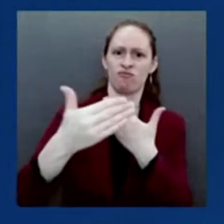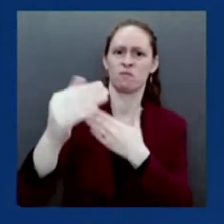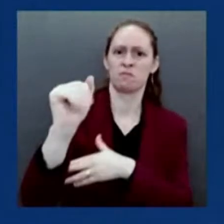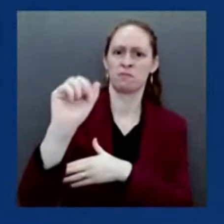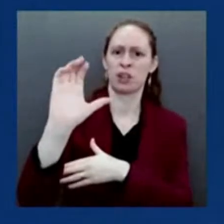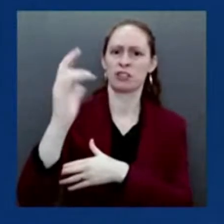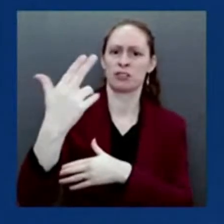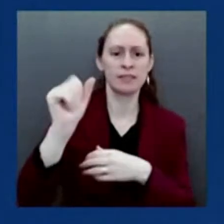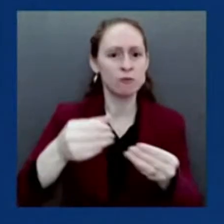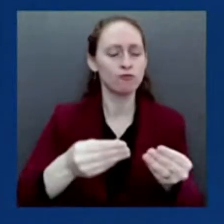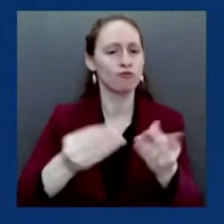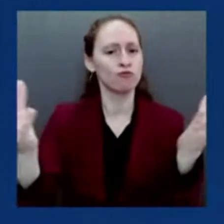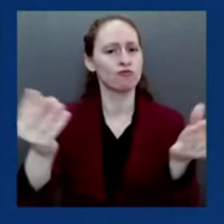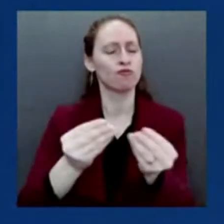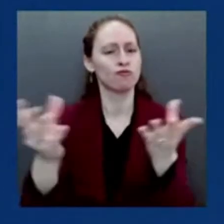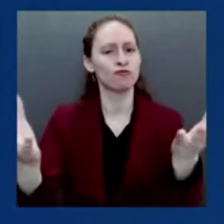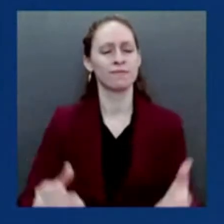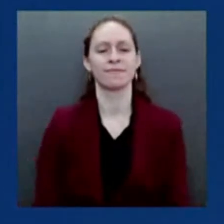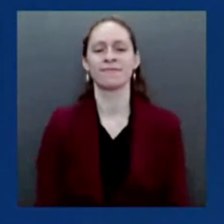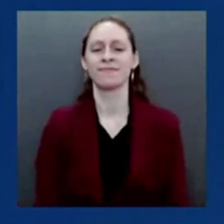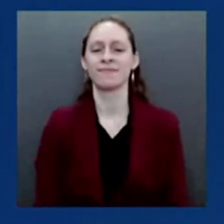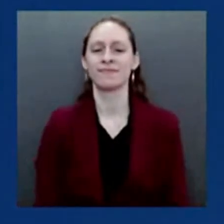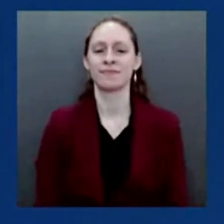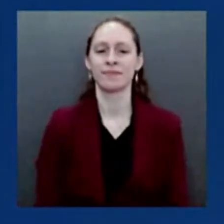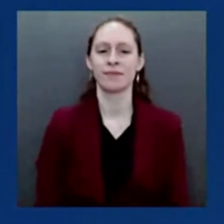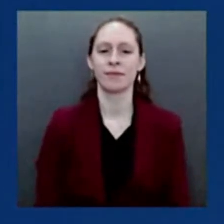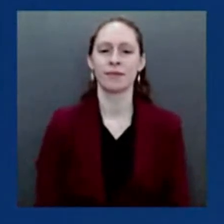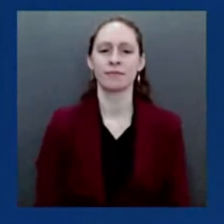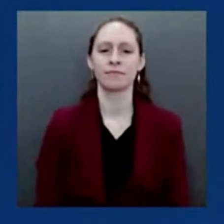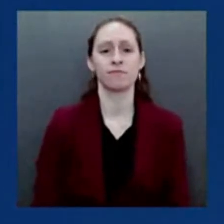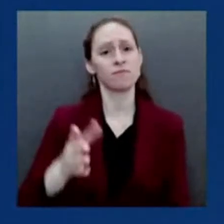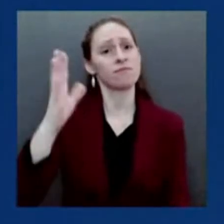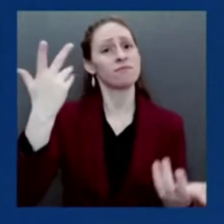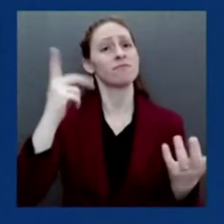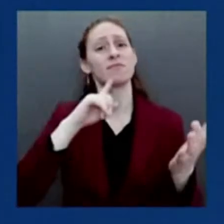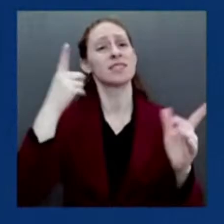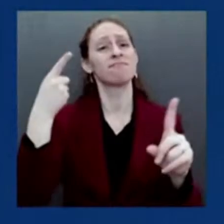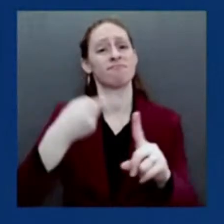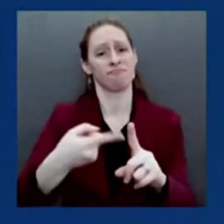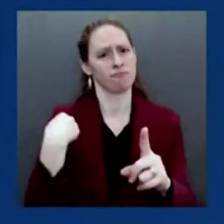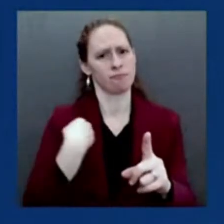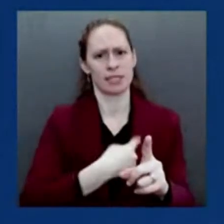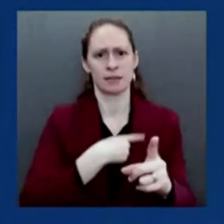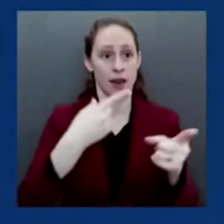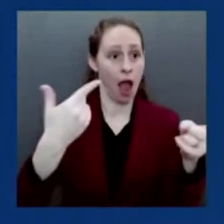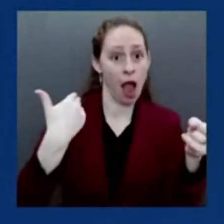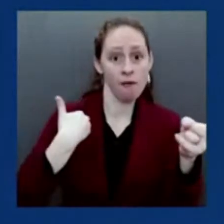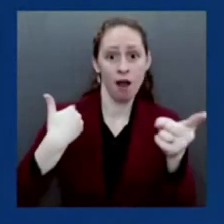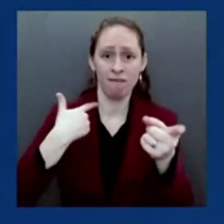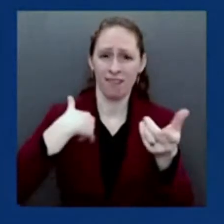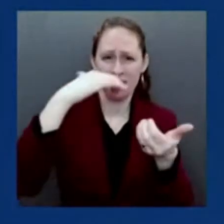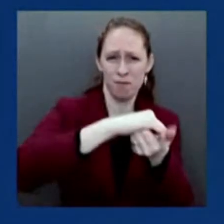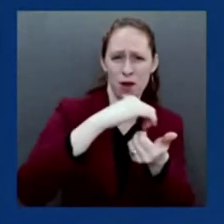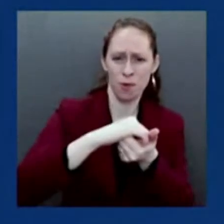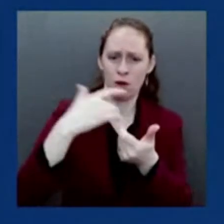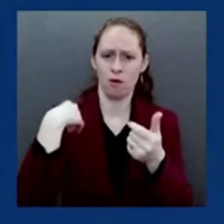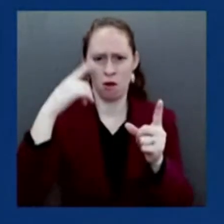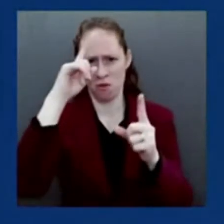THE END OF MARCH.